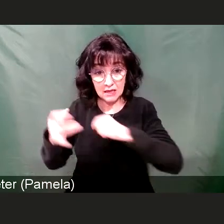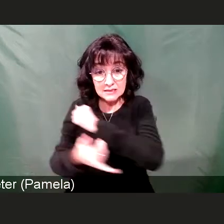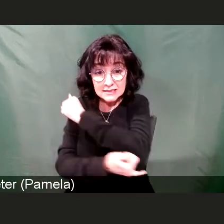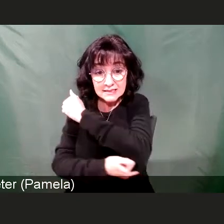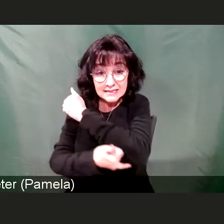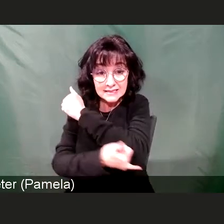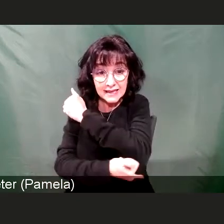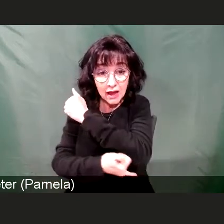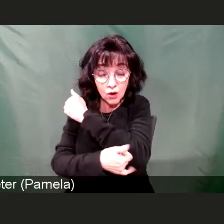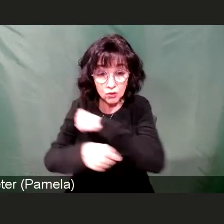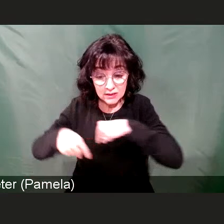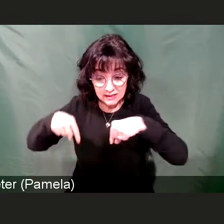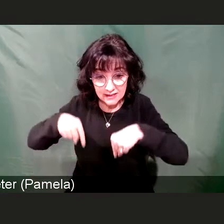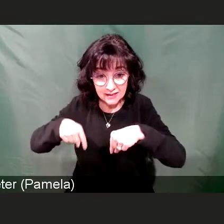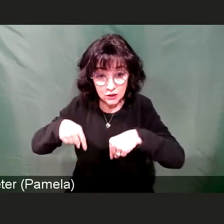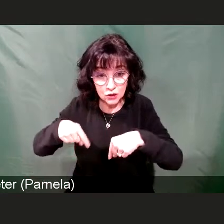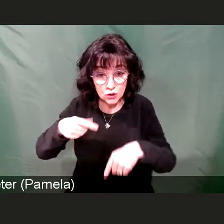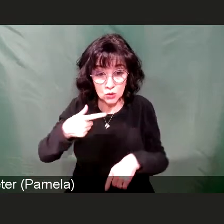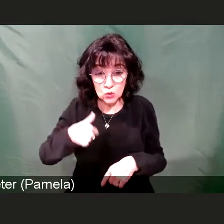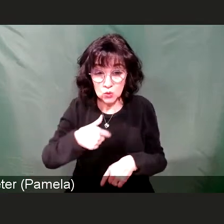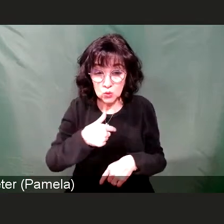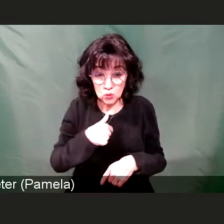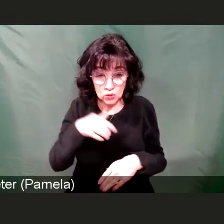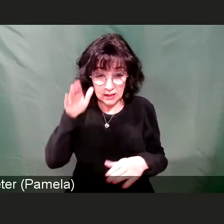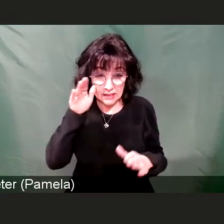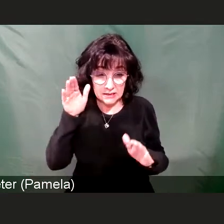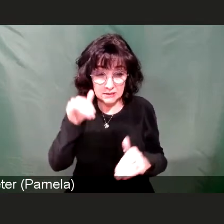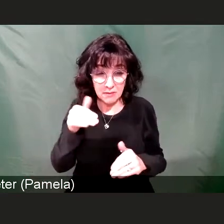we are estimated to have about 239-240,000 people